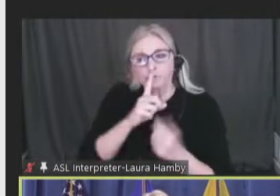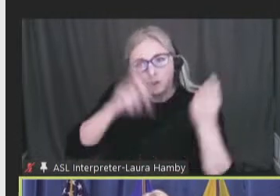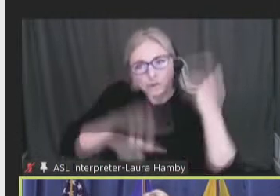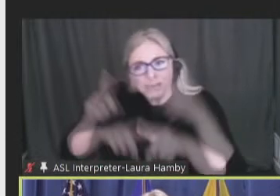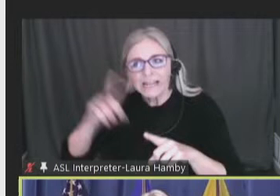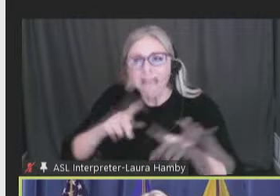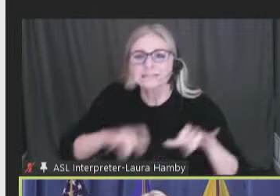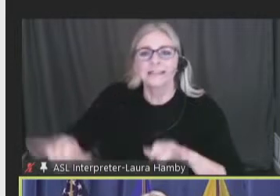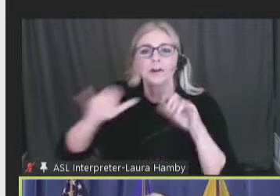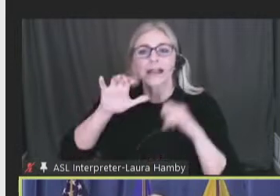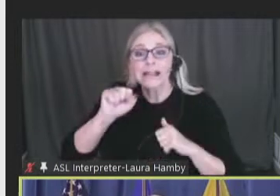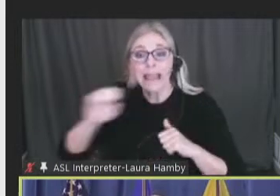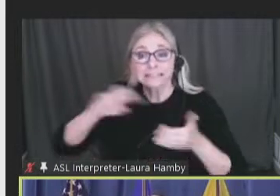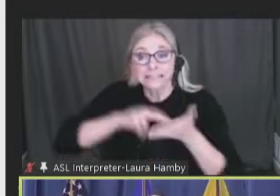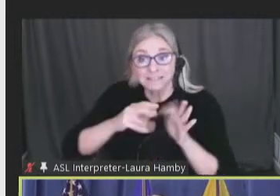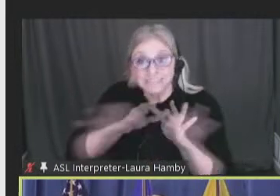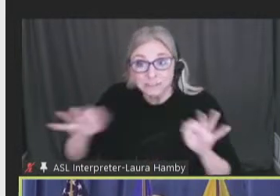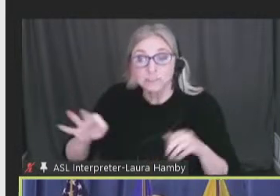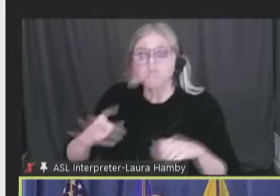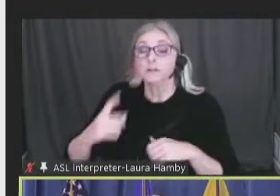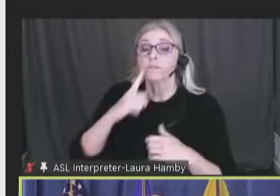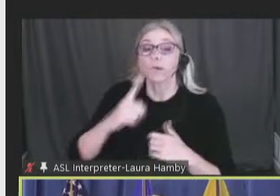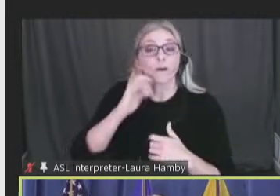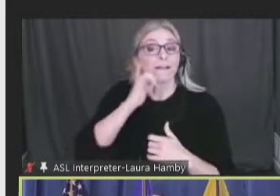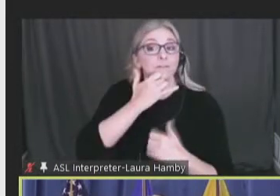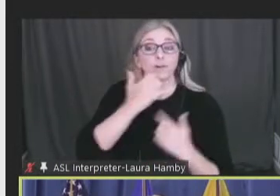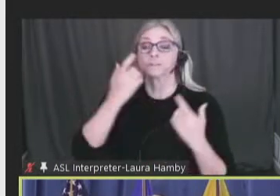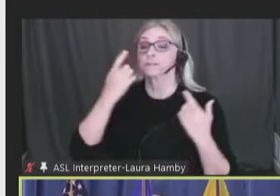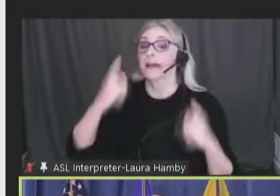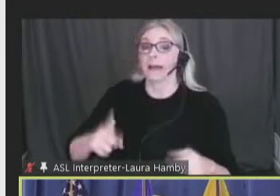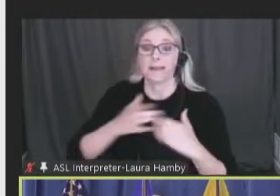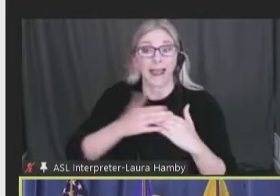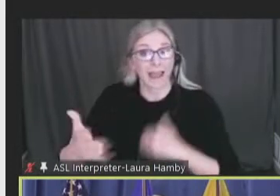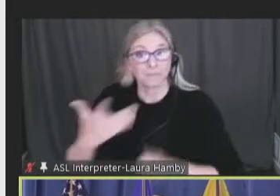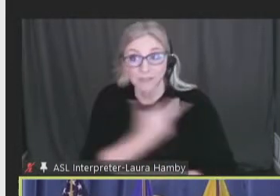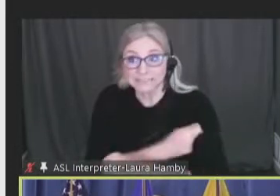case definitions for adverse events after vaccination, including search strategies for